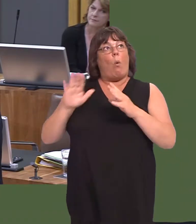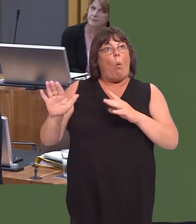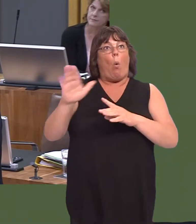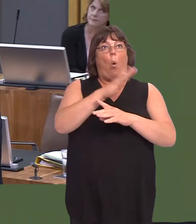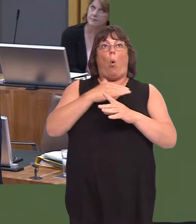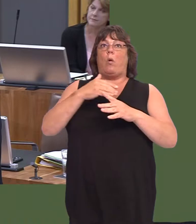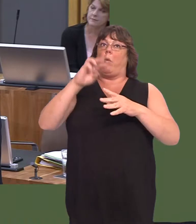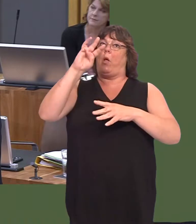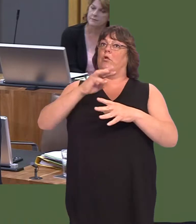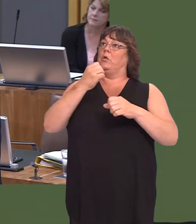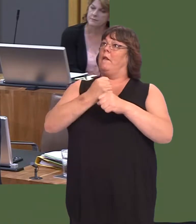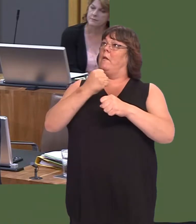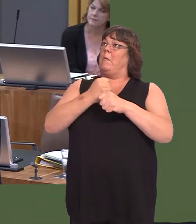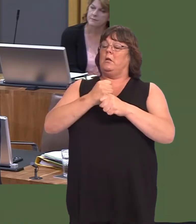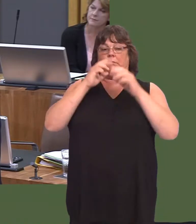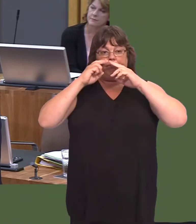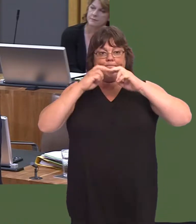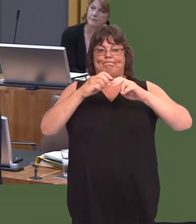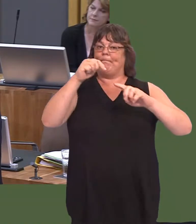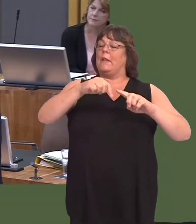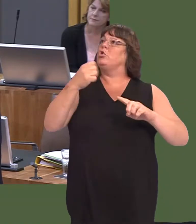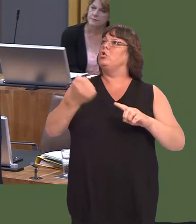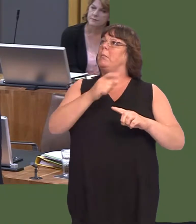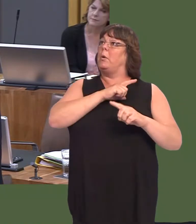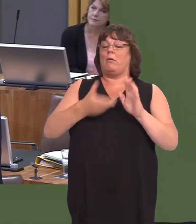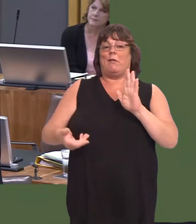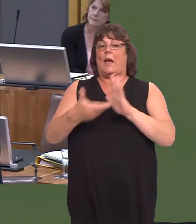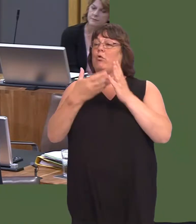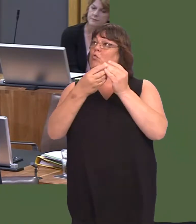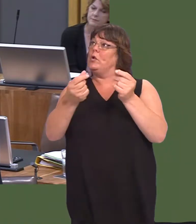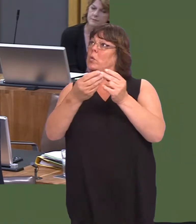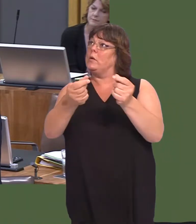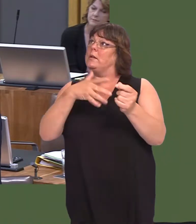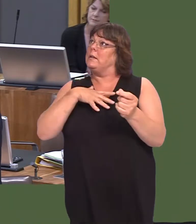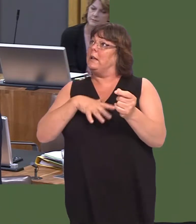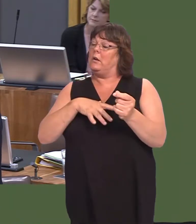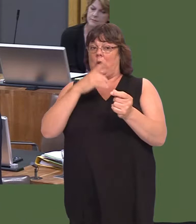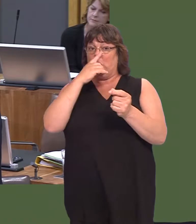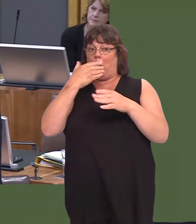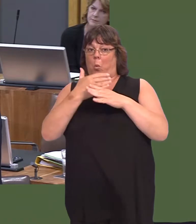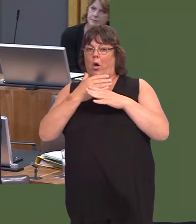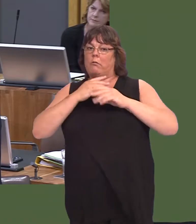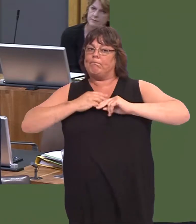the whole Government, particularly as I believe it will need extra resource in order to be implemented effectively.